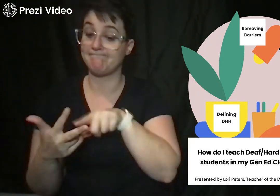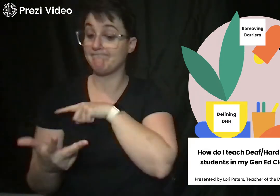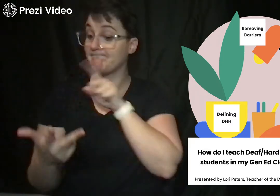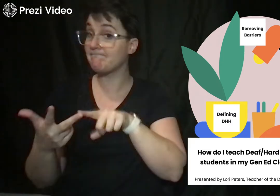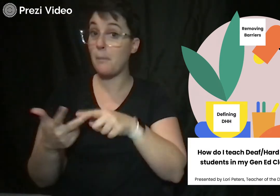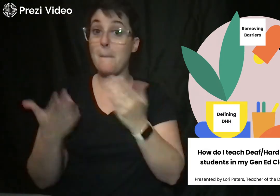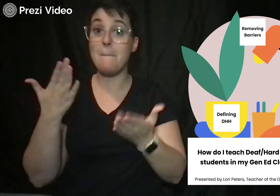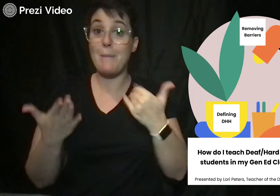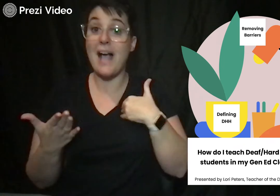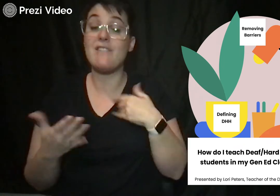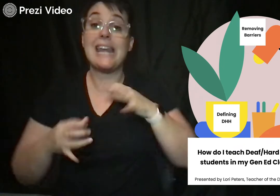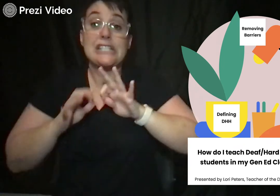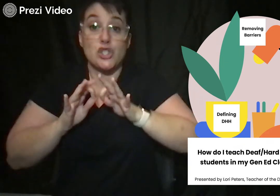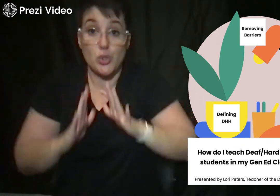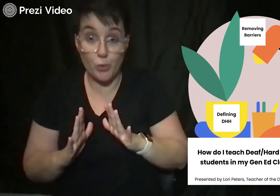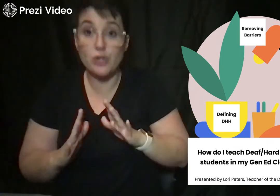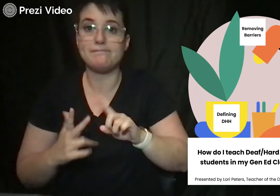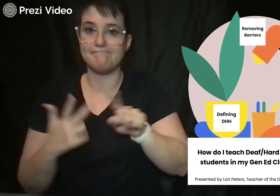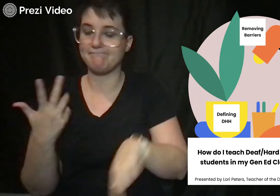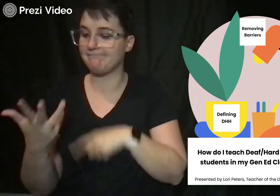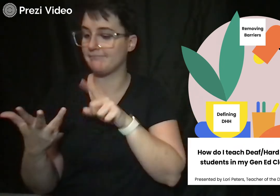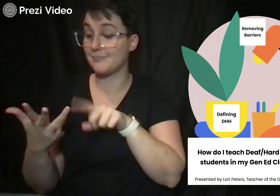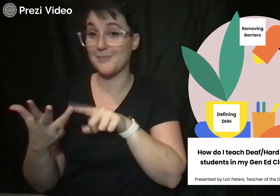You could also have an interpreter.